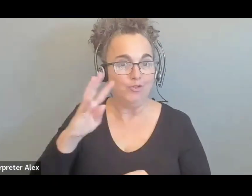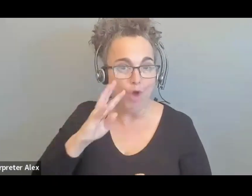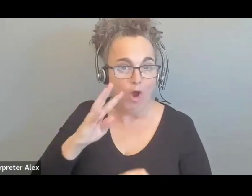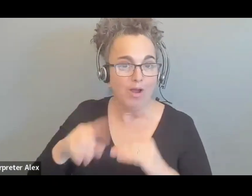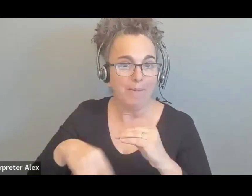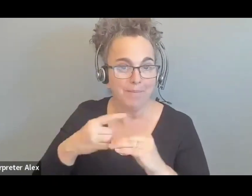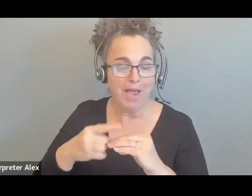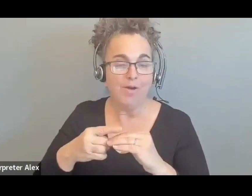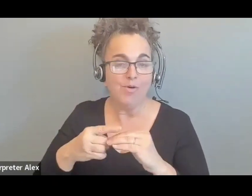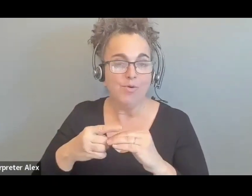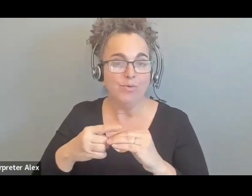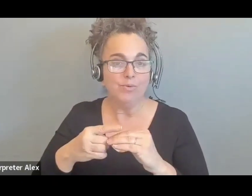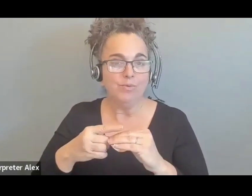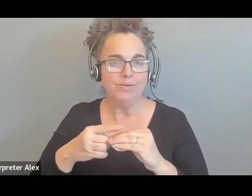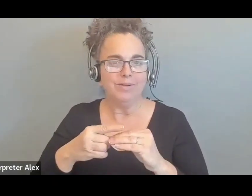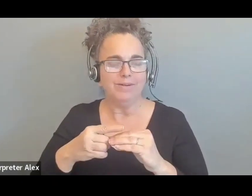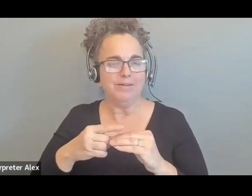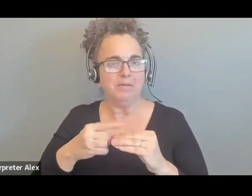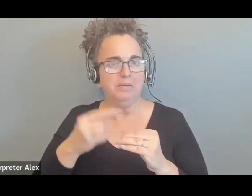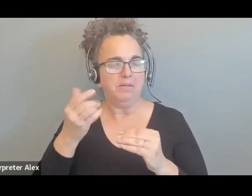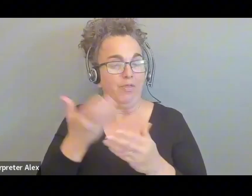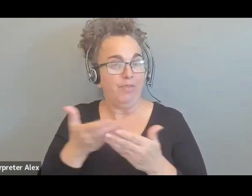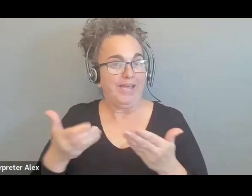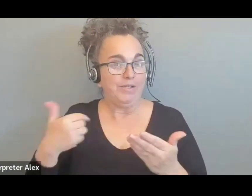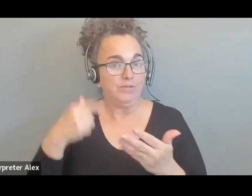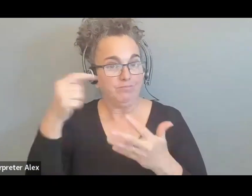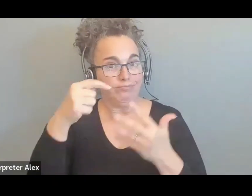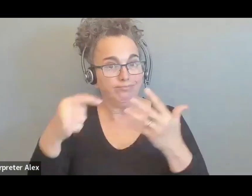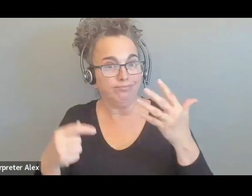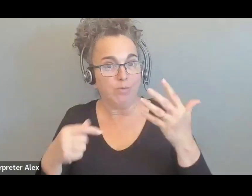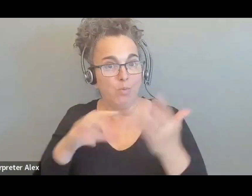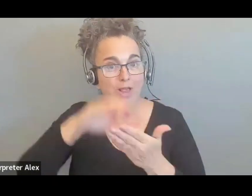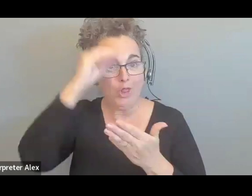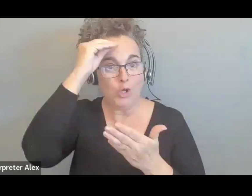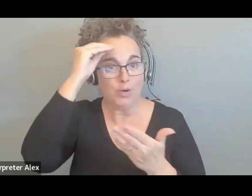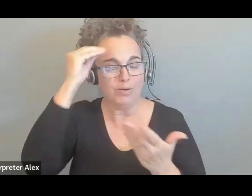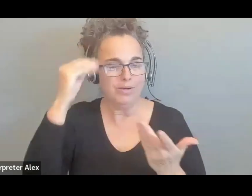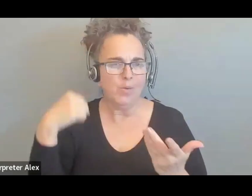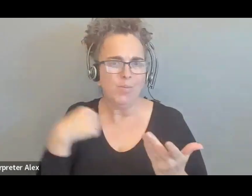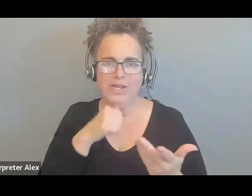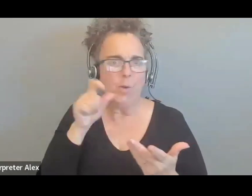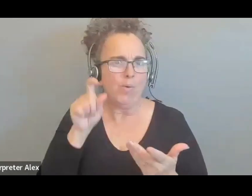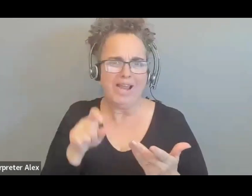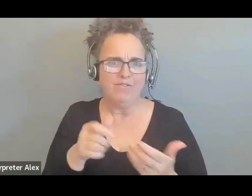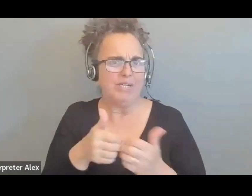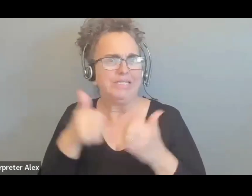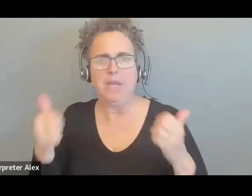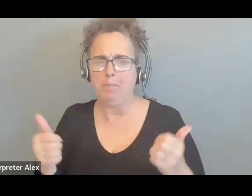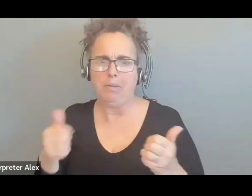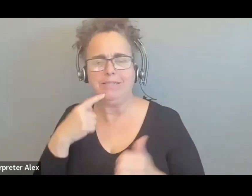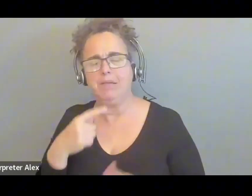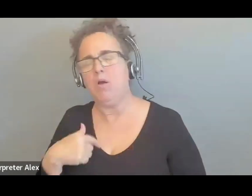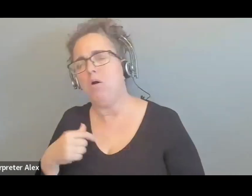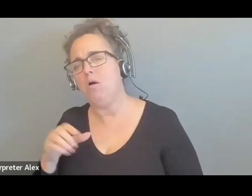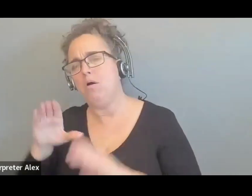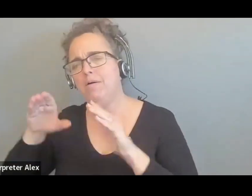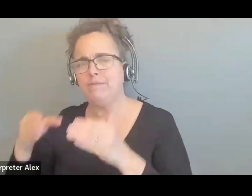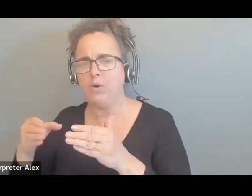of the insights we learn directly, we don't have to substantially separately say we have to do this for accessibility.